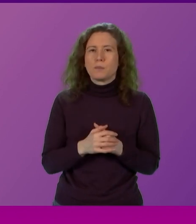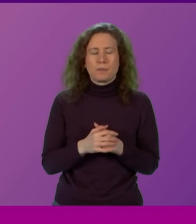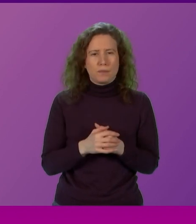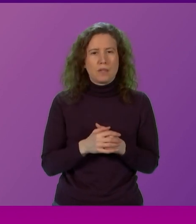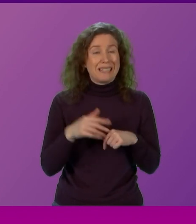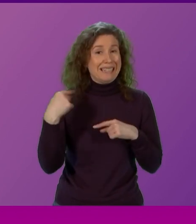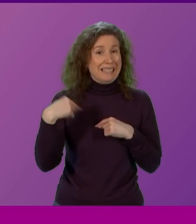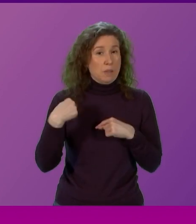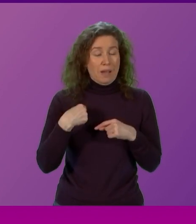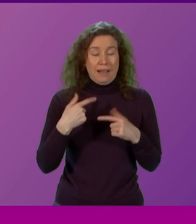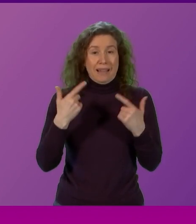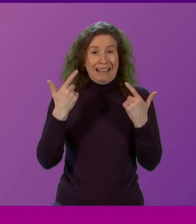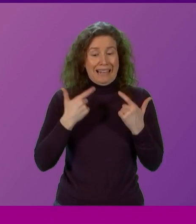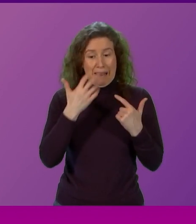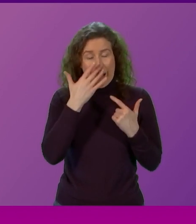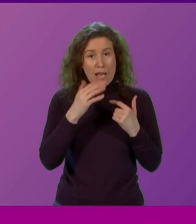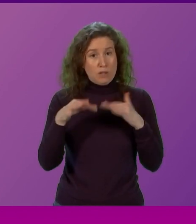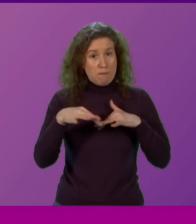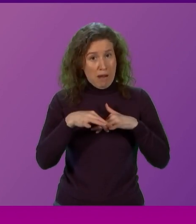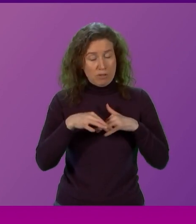This week, the legal age of marriage in England and Wales has increased to 18.